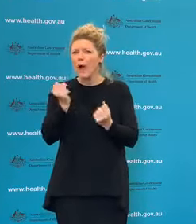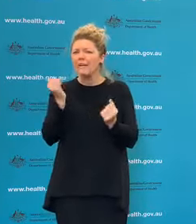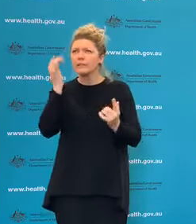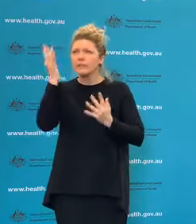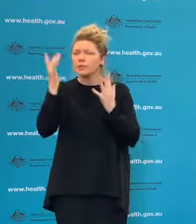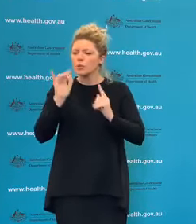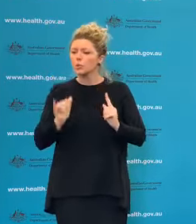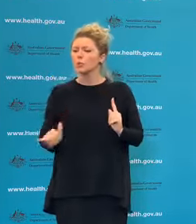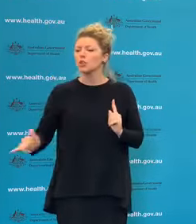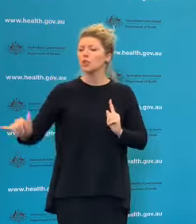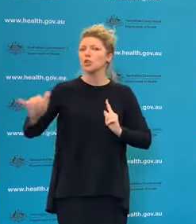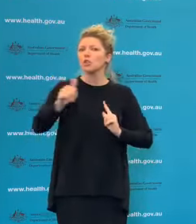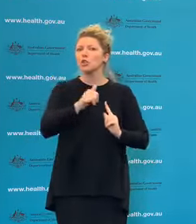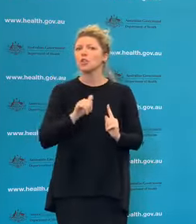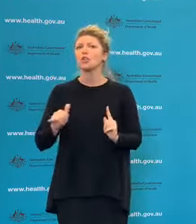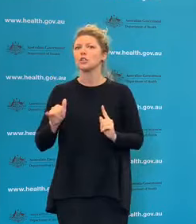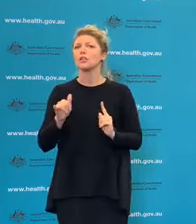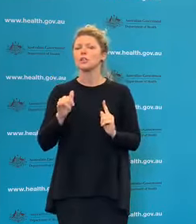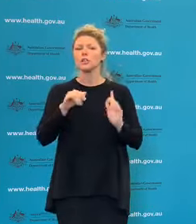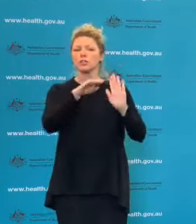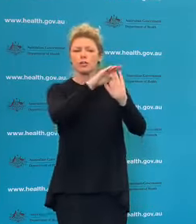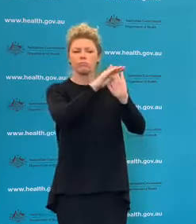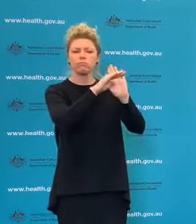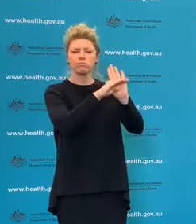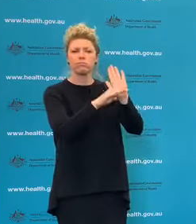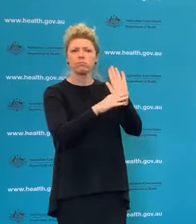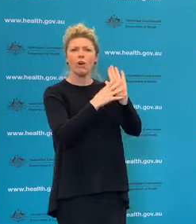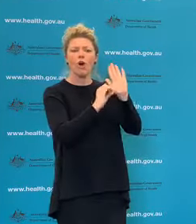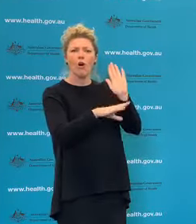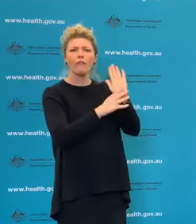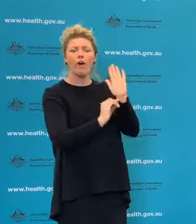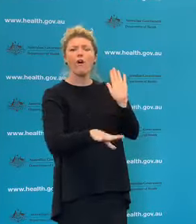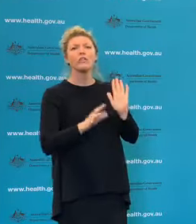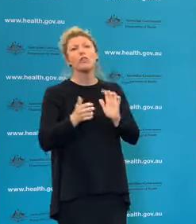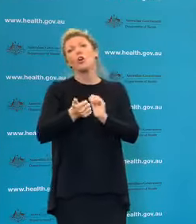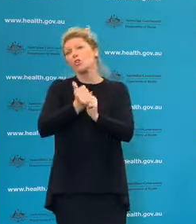the reduction of those restrictions. So sport will be a part of that and it